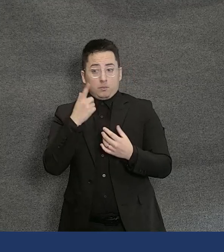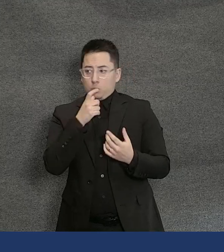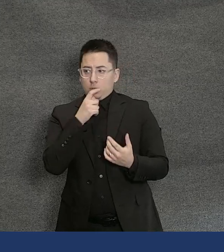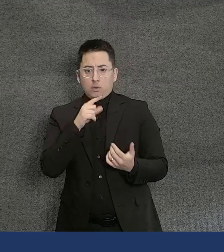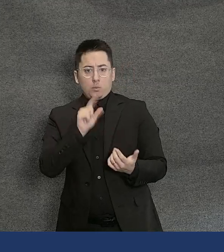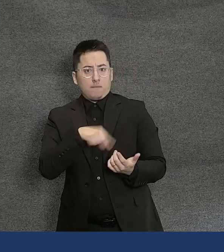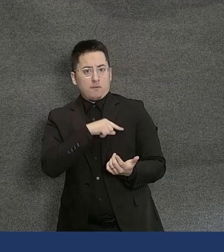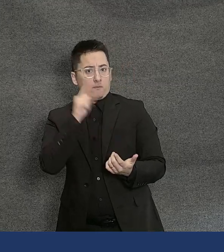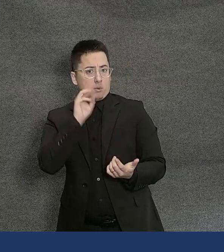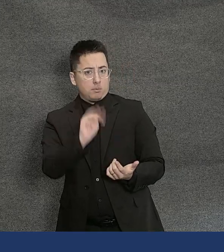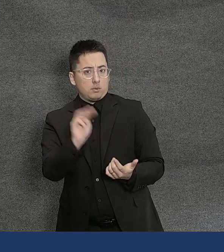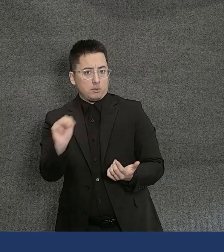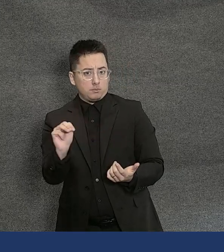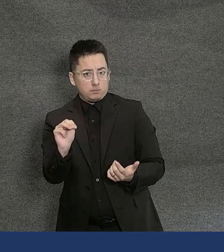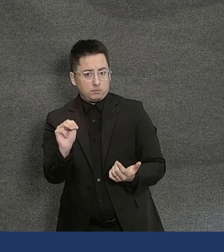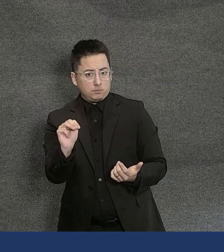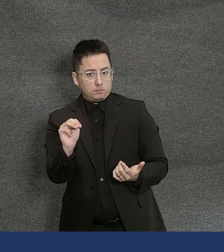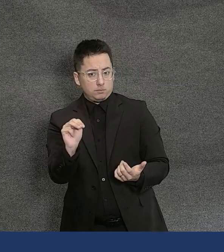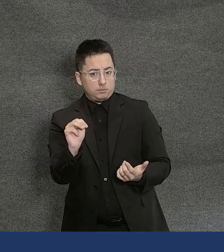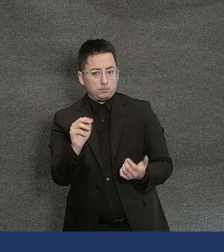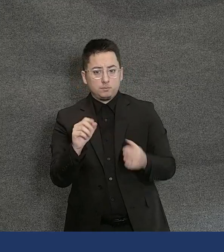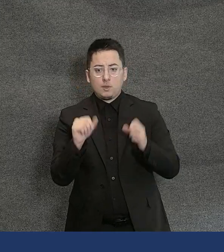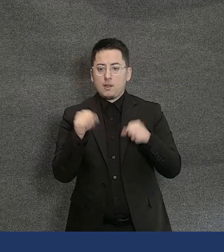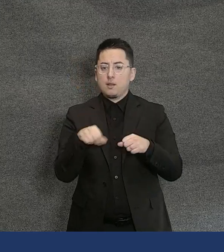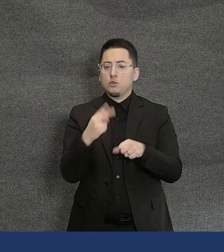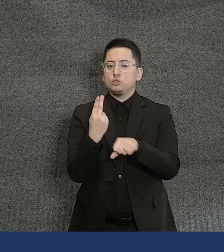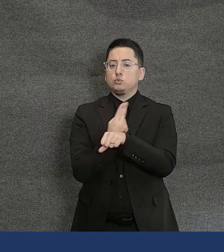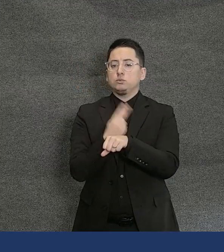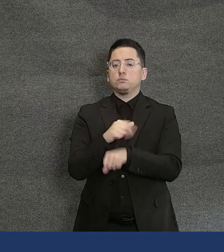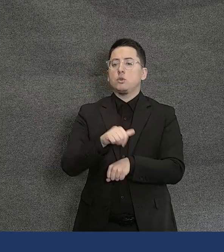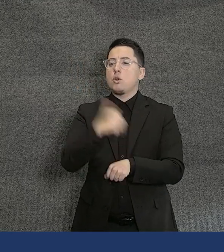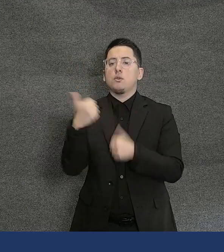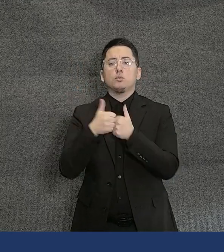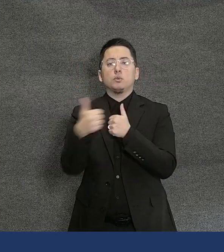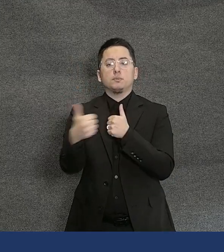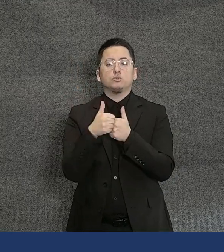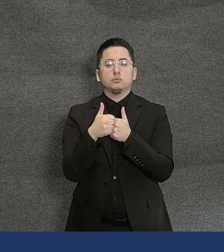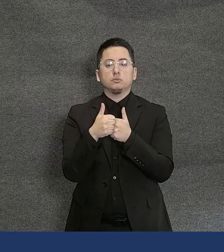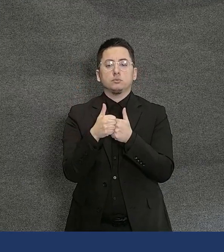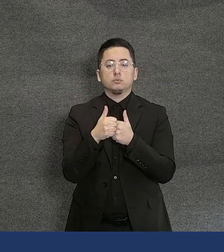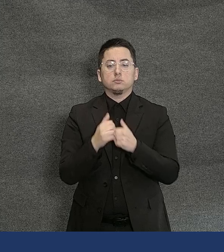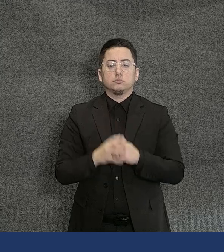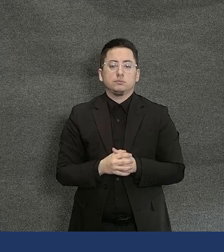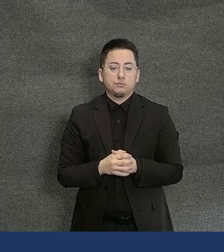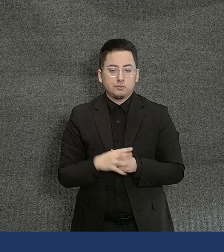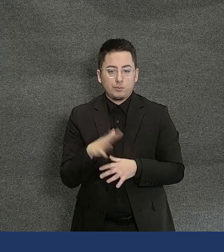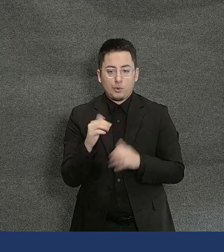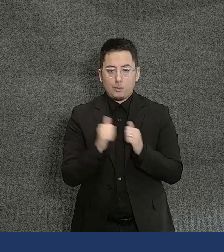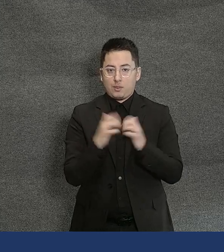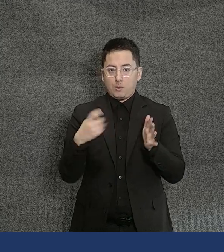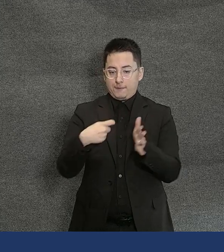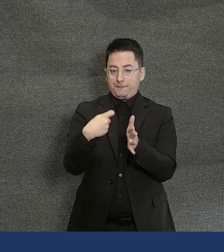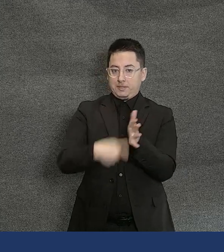can access regular transit without any free or fare. And that was a pilot that I think